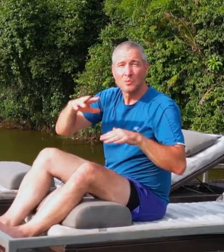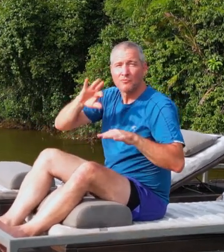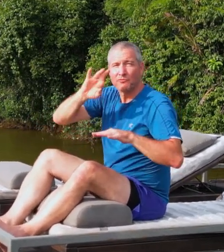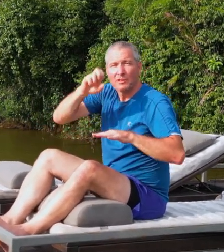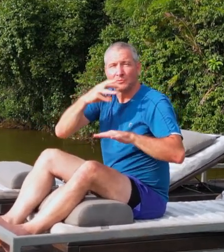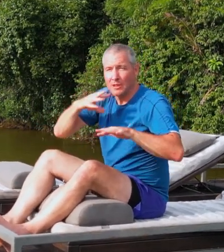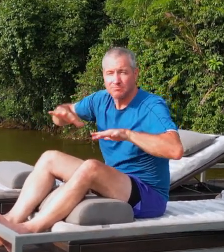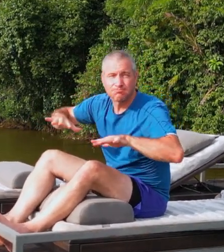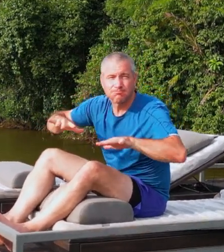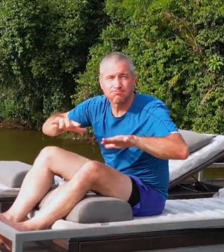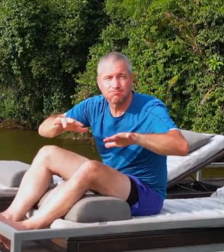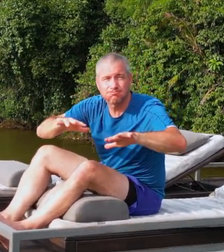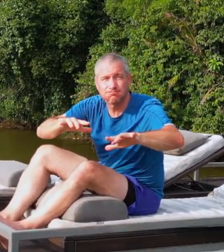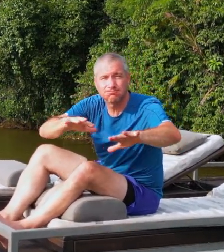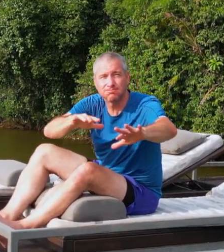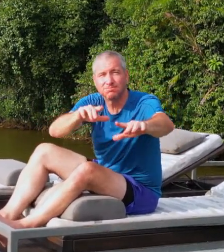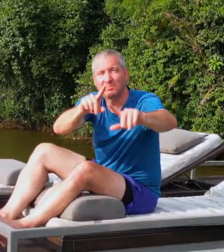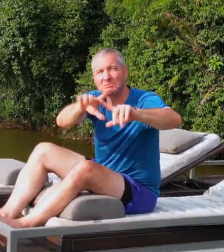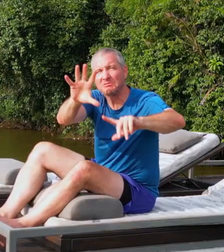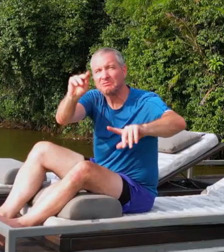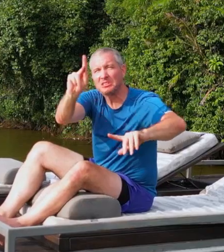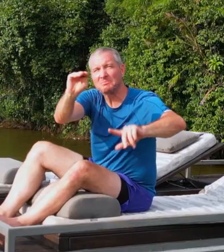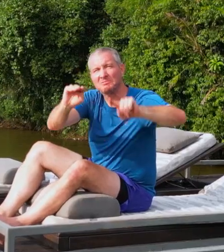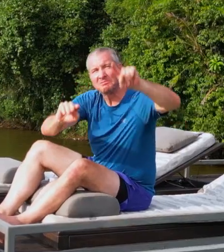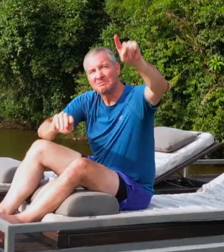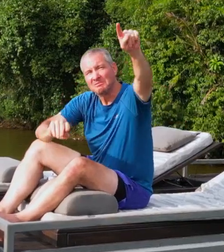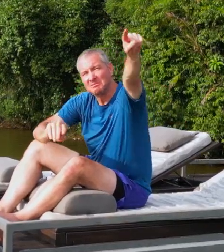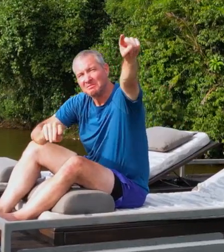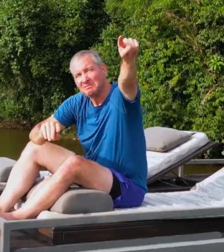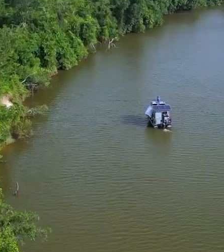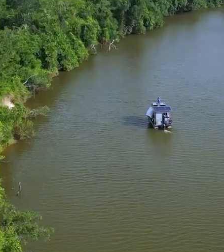fresh water travels up about 50 kilometers in this direction.